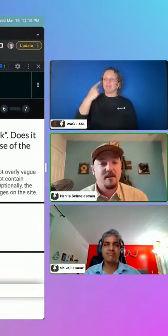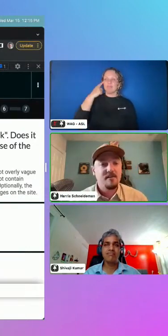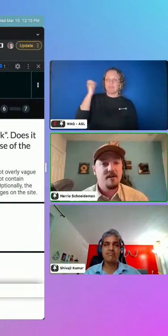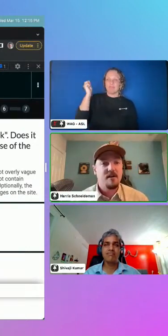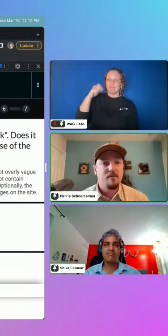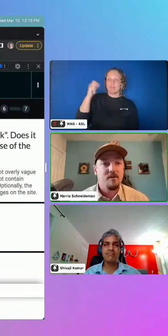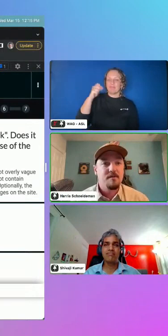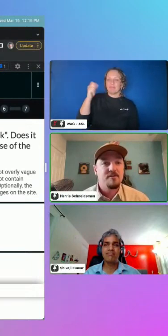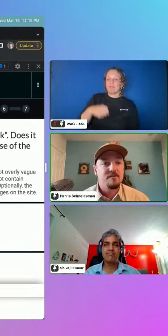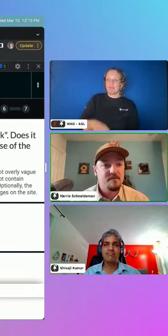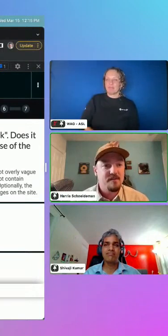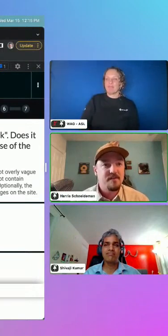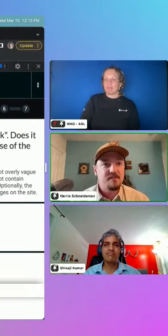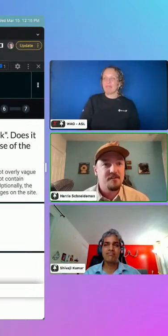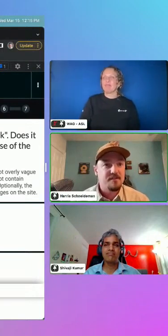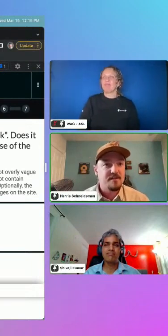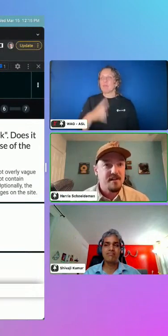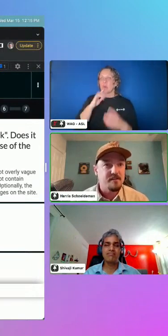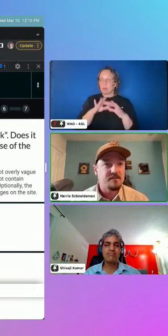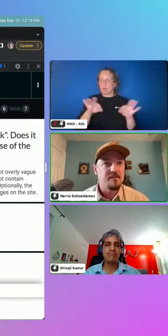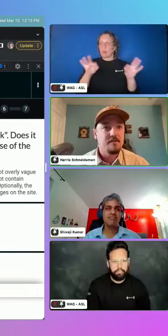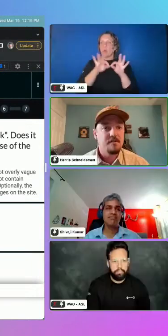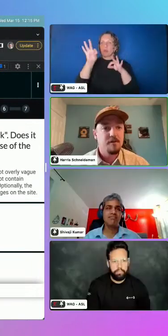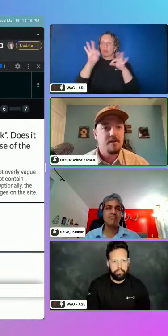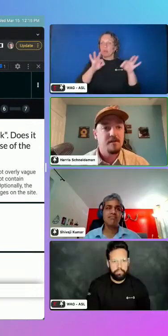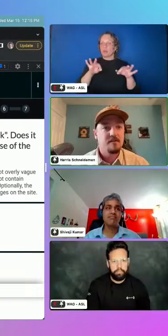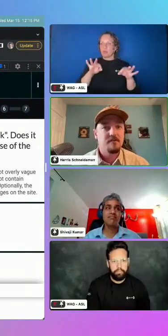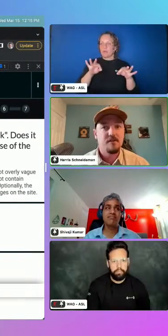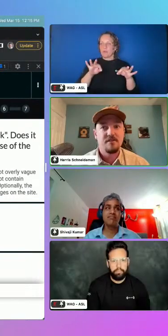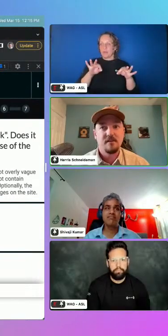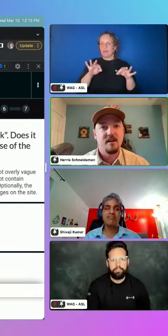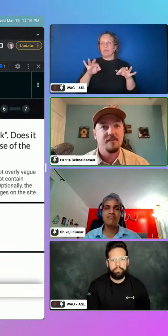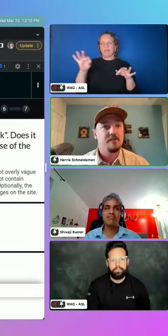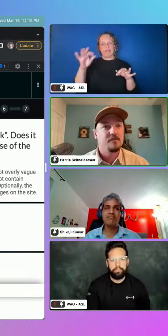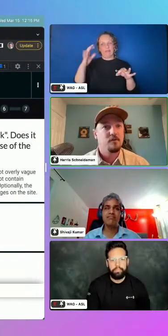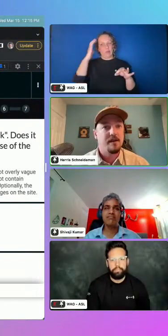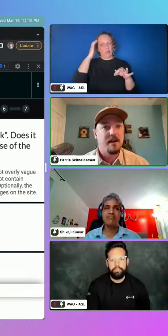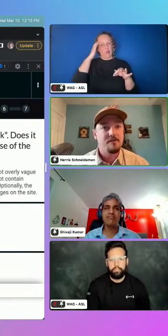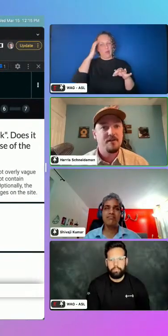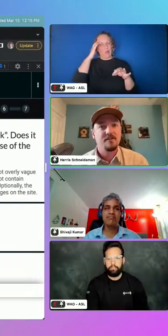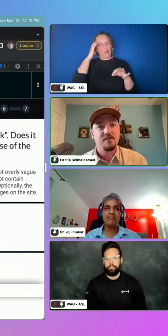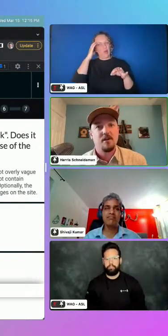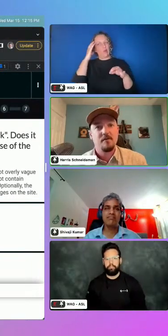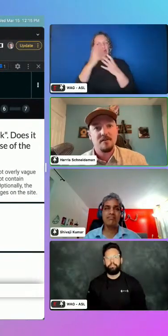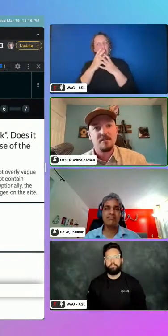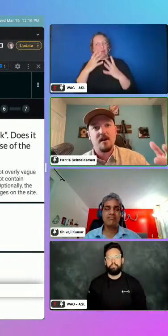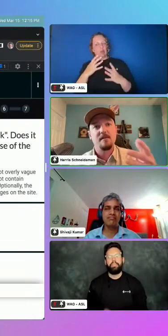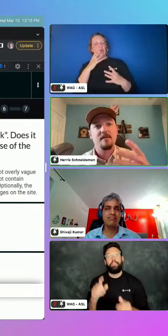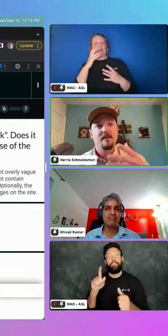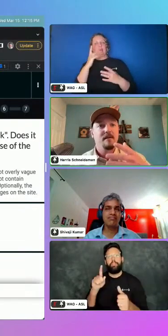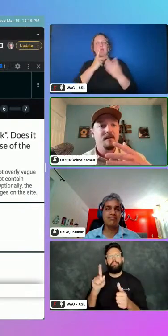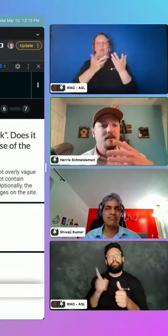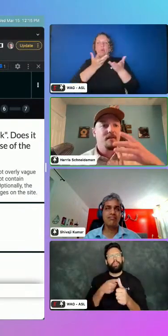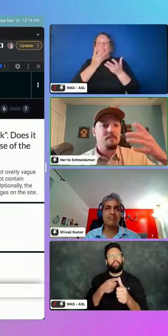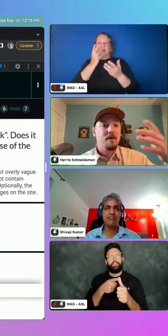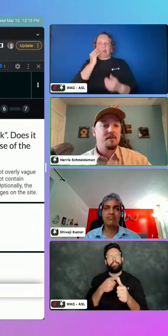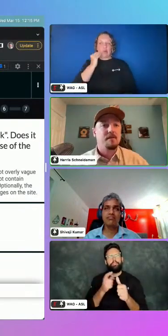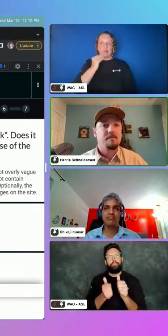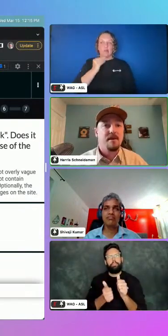Document titles are important to be descriptive. That's the first thing screen readers will hear. That's the first thing a lot of users will encounter. So it should always describe the purpose of the page,